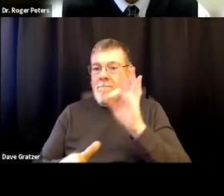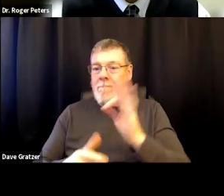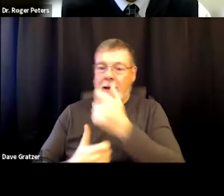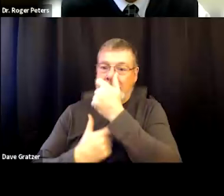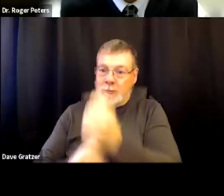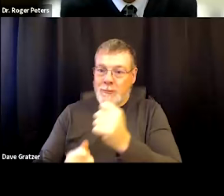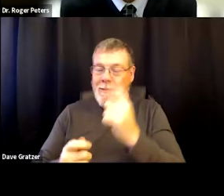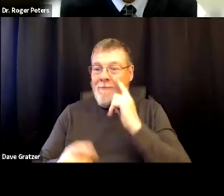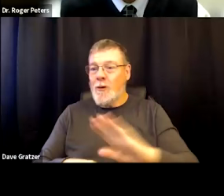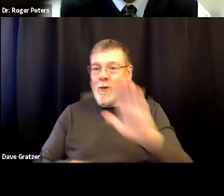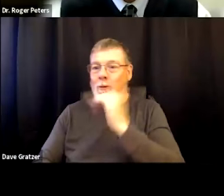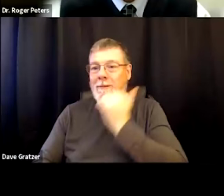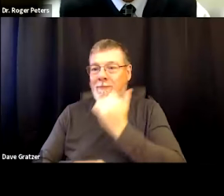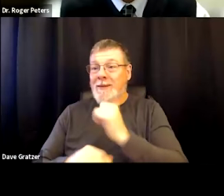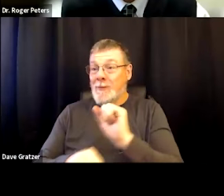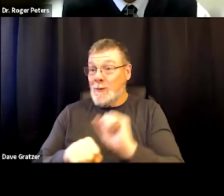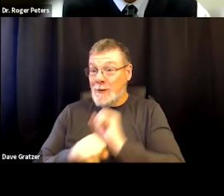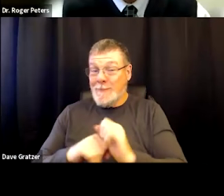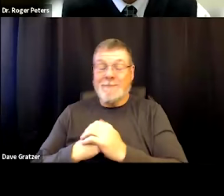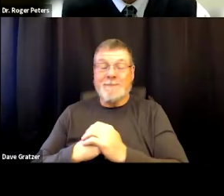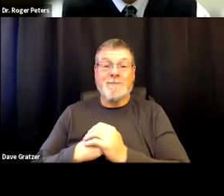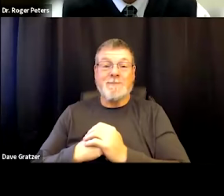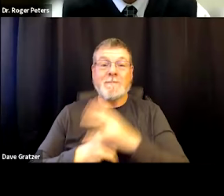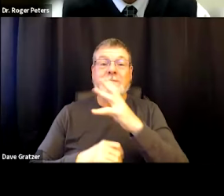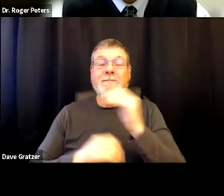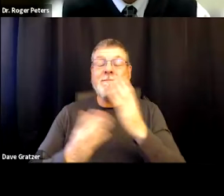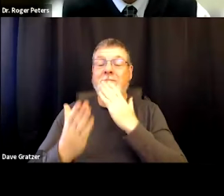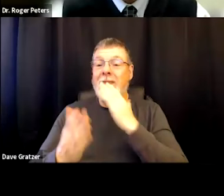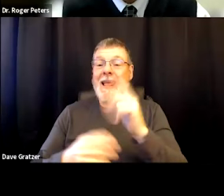for your day-to-day work. We would also like to thank the GAINS Center